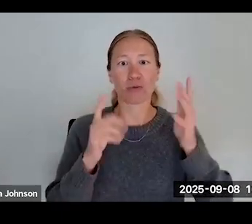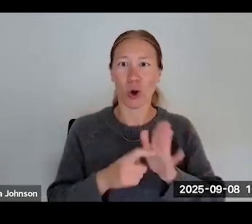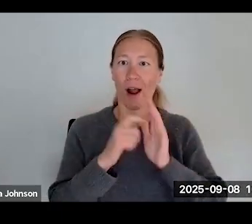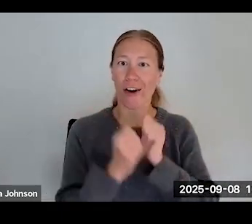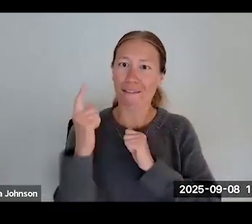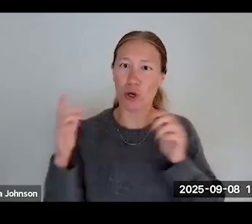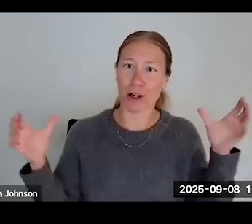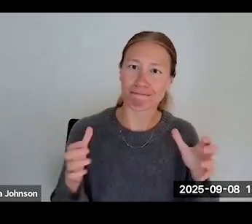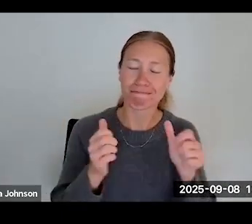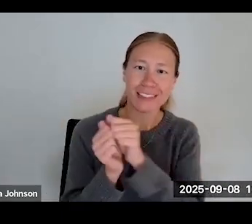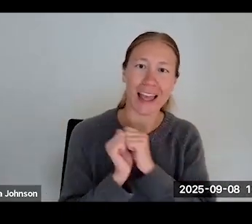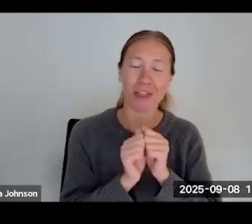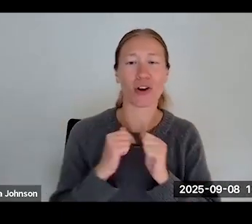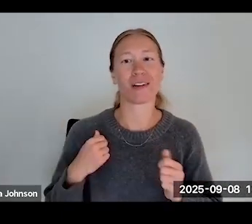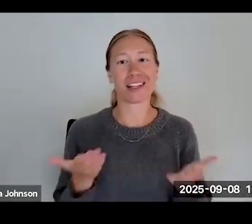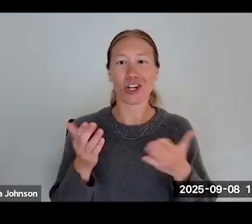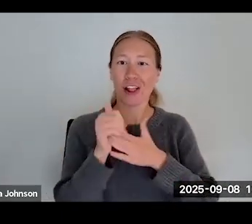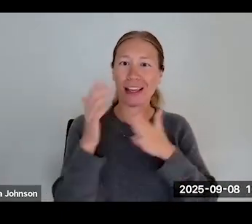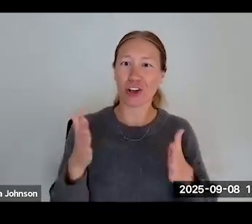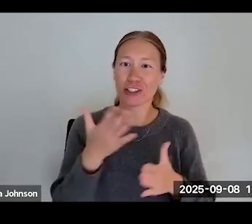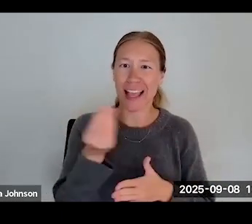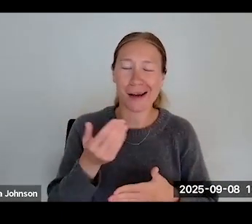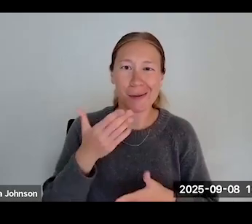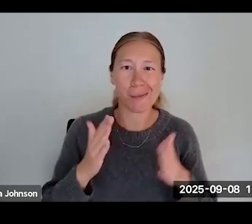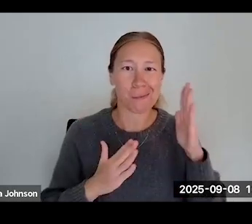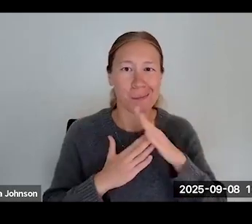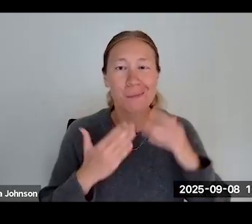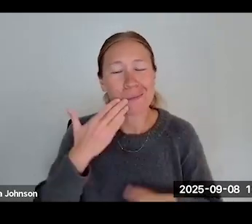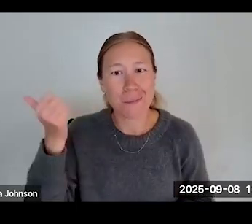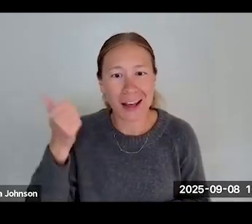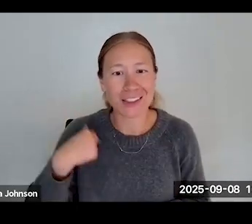we know this community has what it will take to make a significant positive impact in this area.